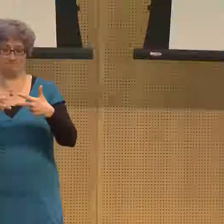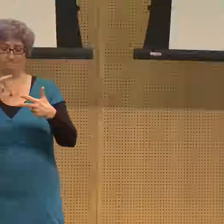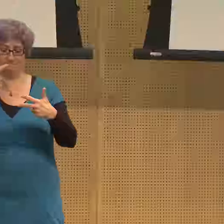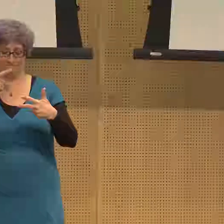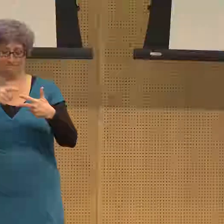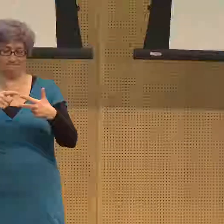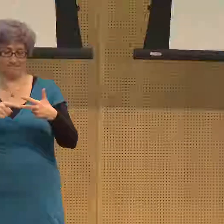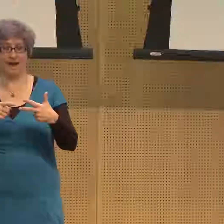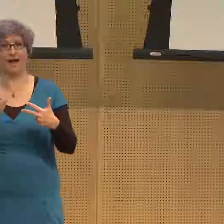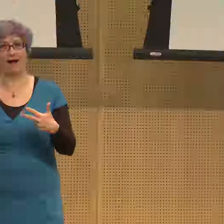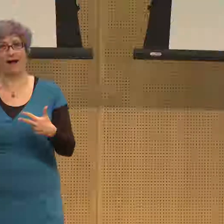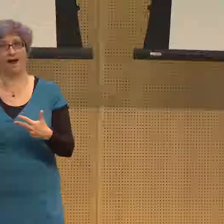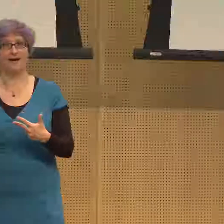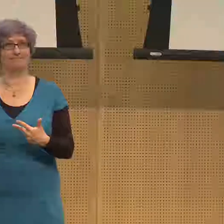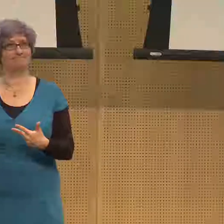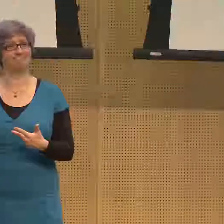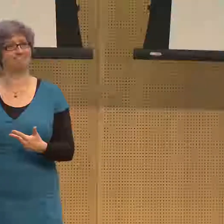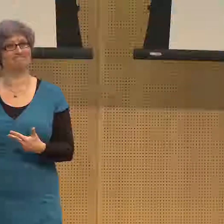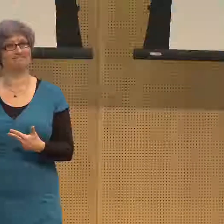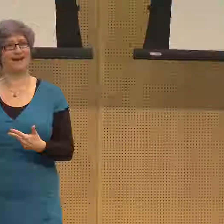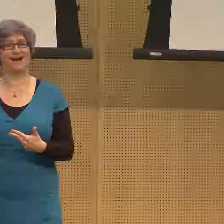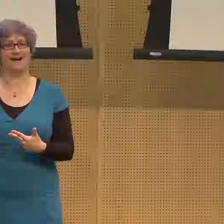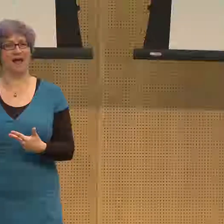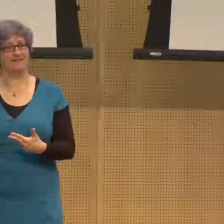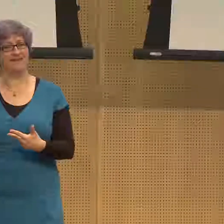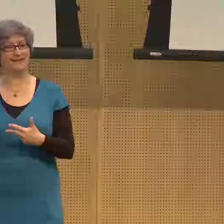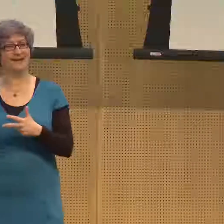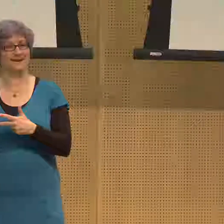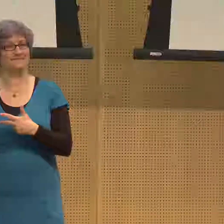as well as my brother, who is hearing...